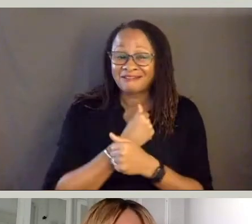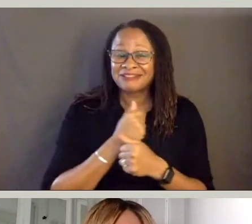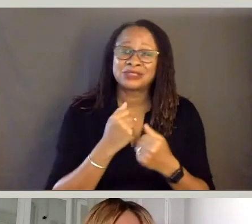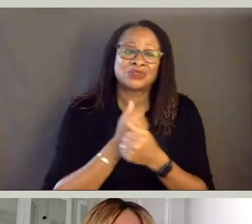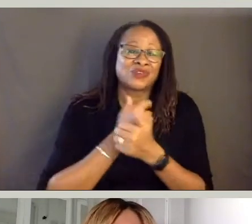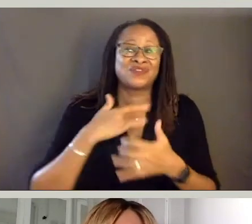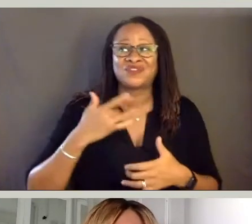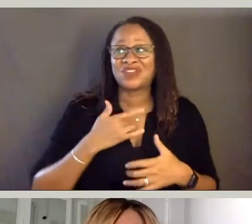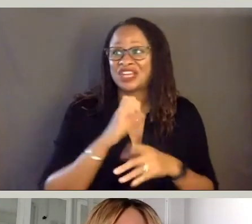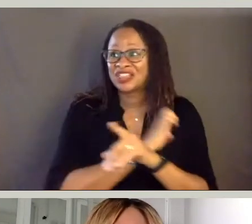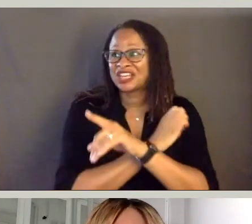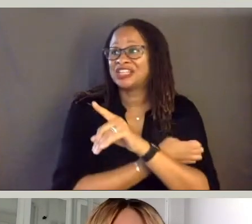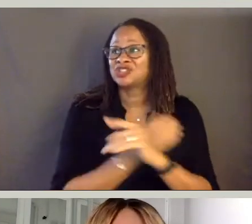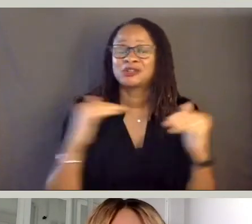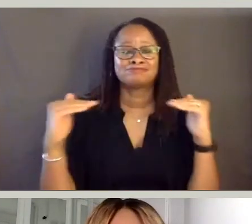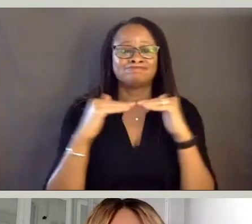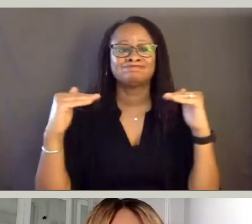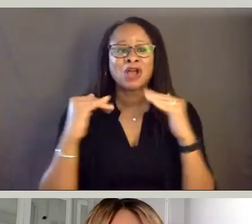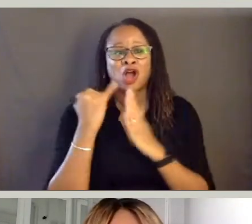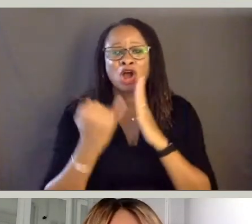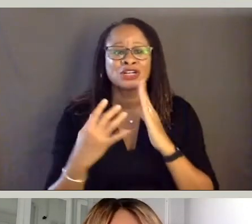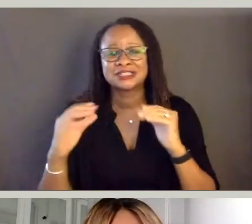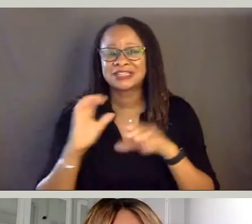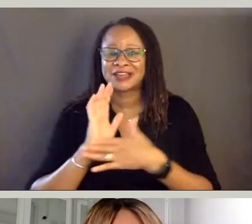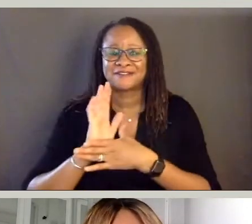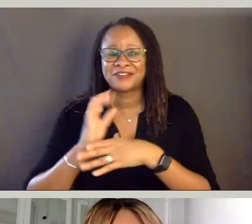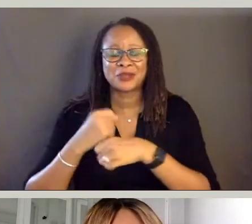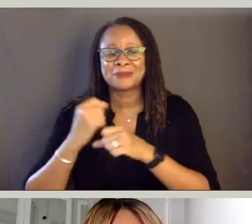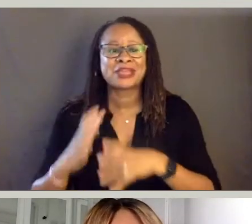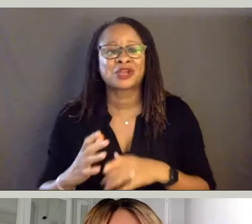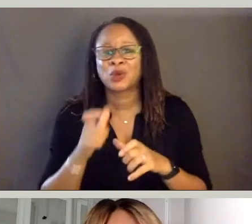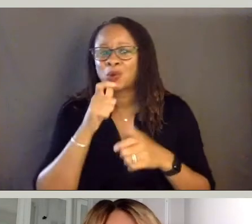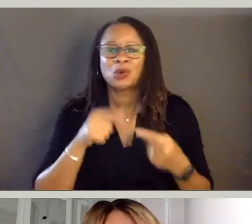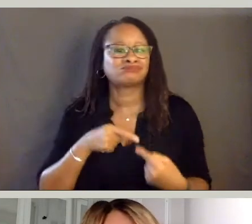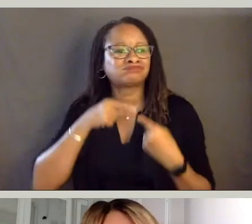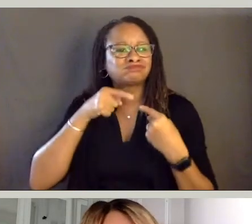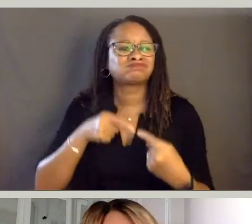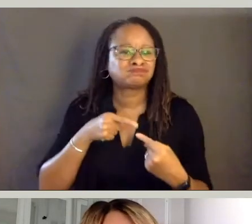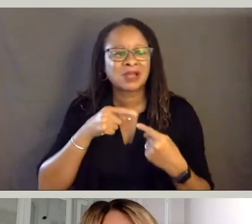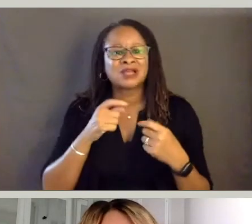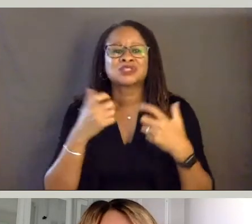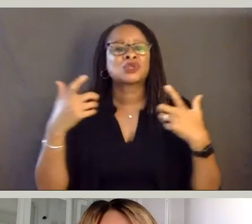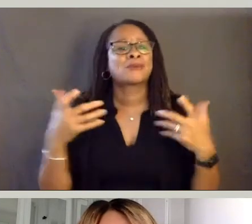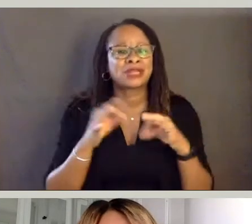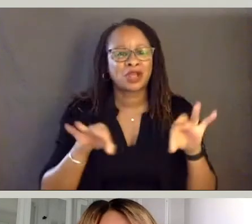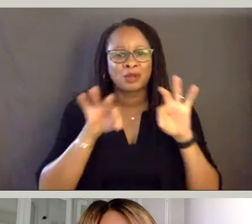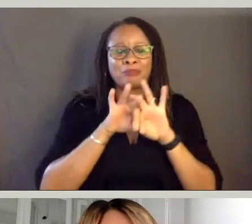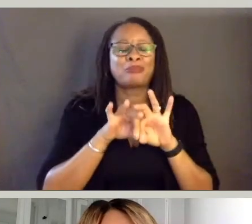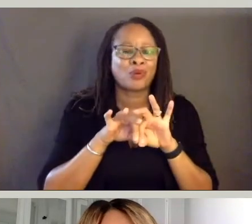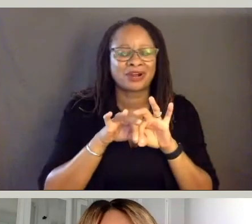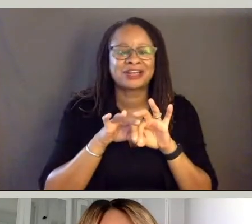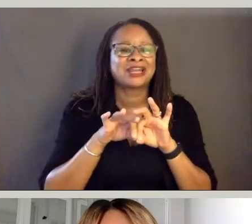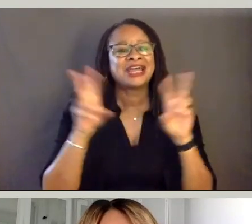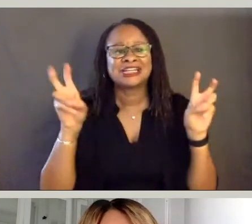of fellow artists and filmmakers who are grappling with so many important issues of our times in their work.